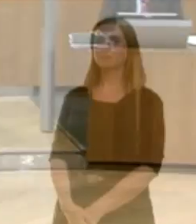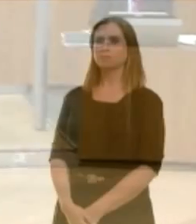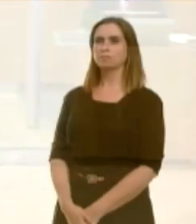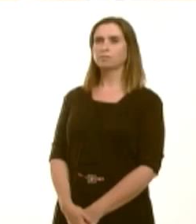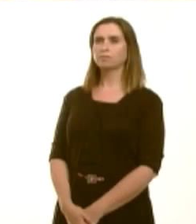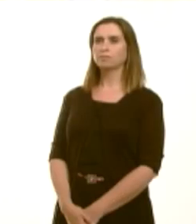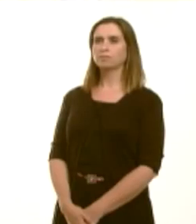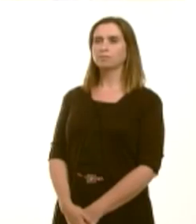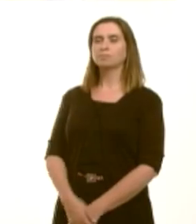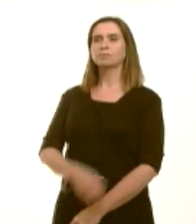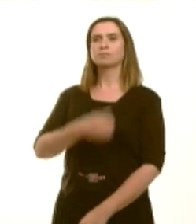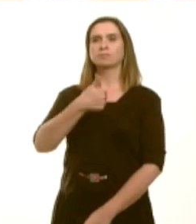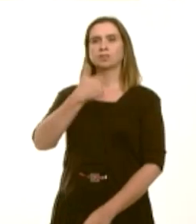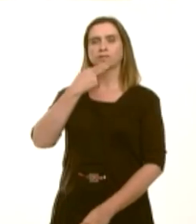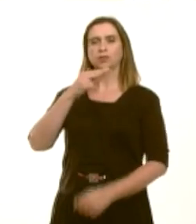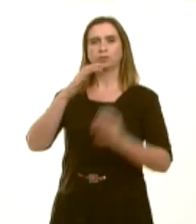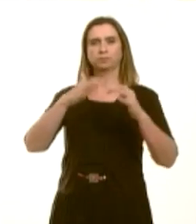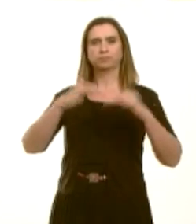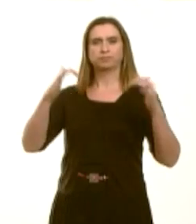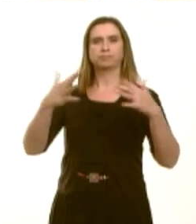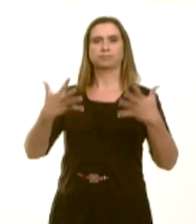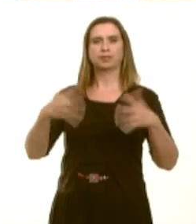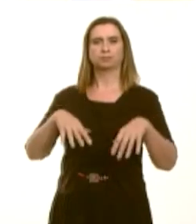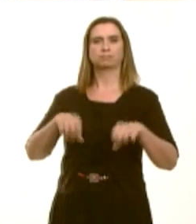Y Llywydd / The Presiding Officer: Good afternoon. The National Assembly for Wales is now in session. Y Llywydd / The Presiding Officer: The first